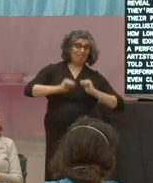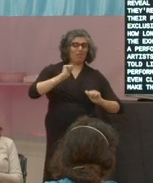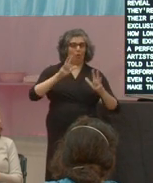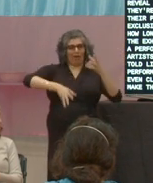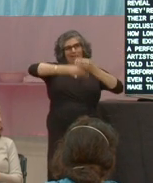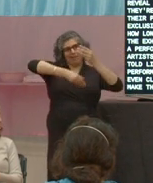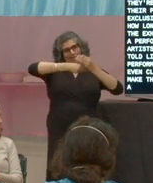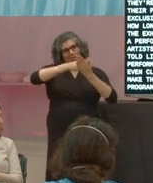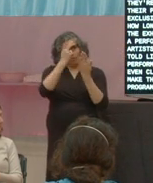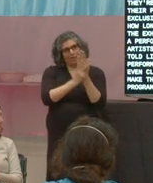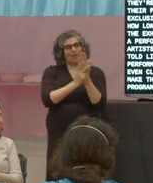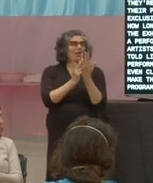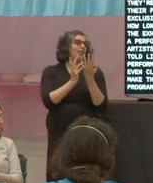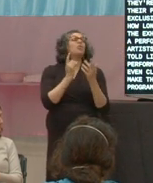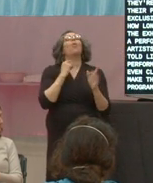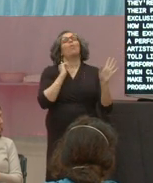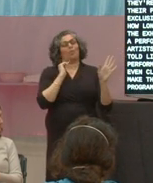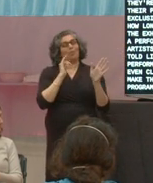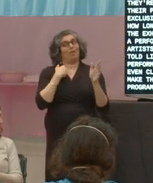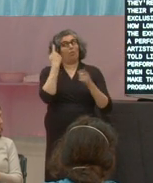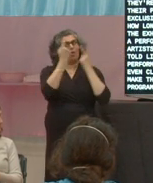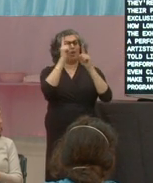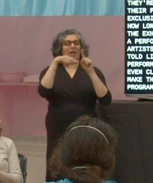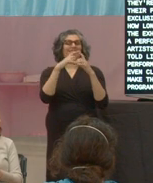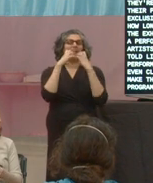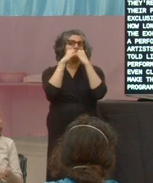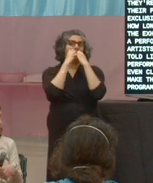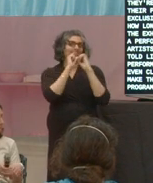programming, some wondering about that care as a curator,